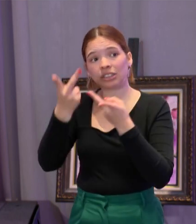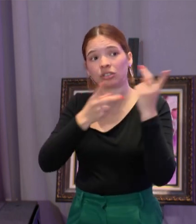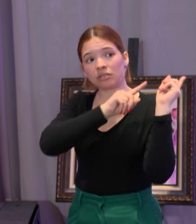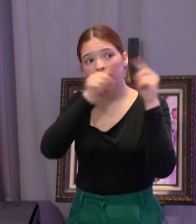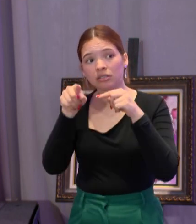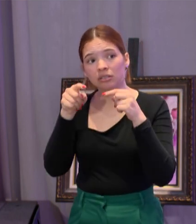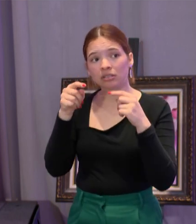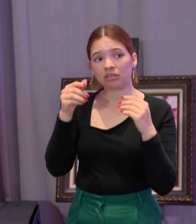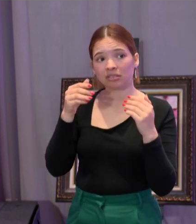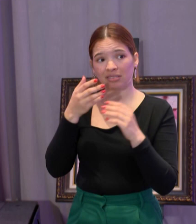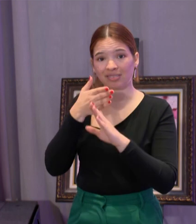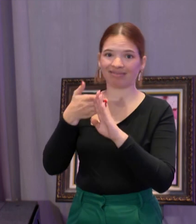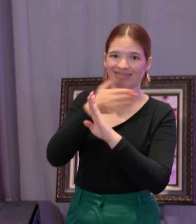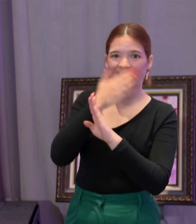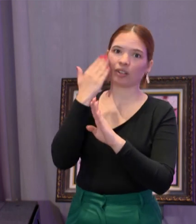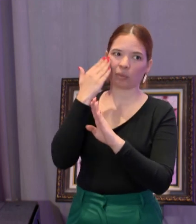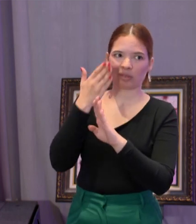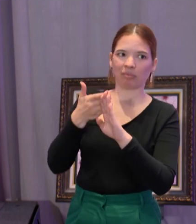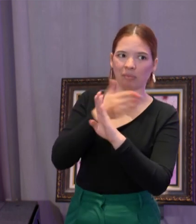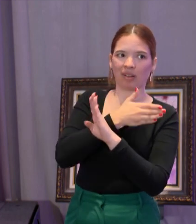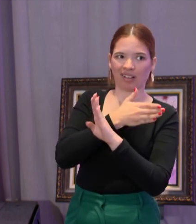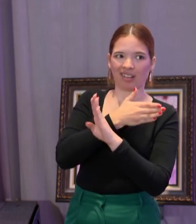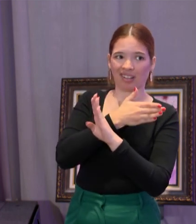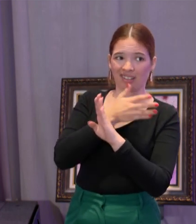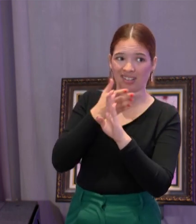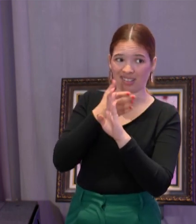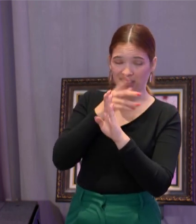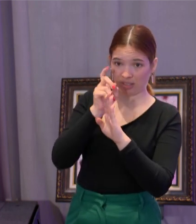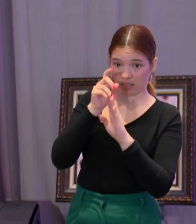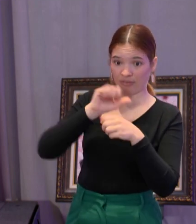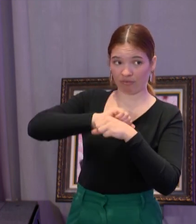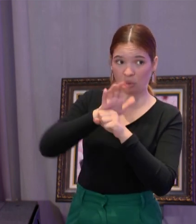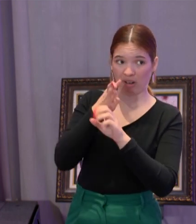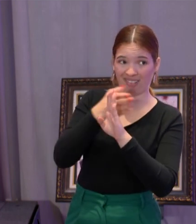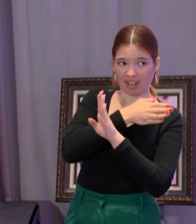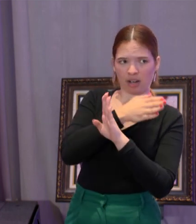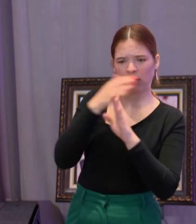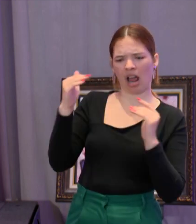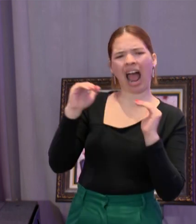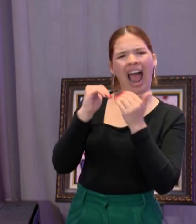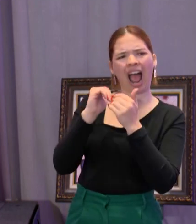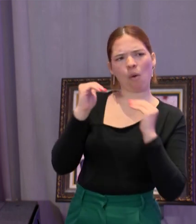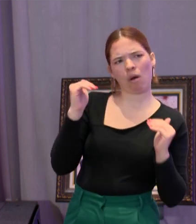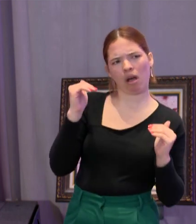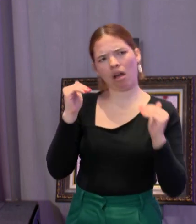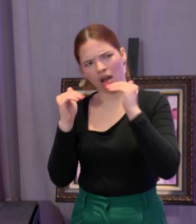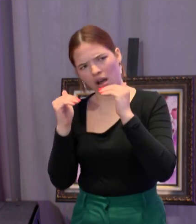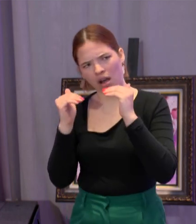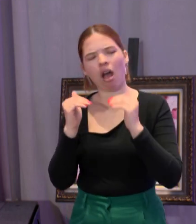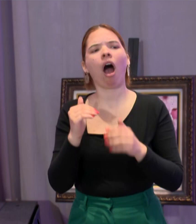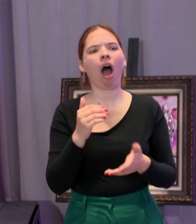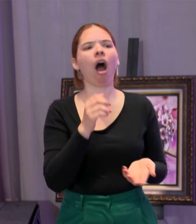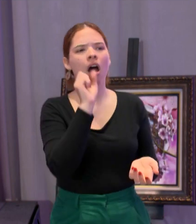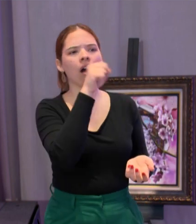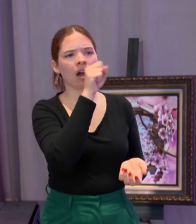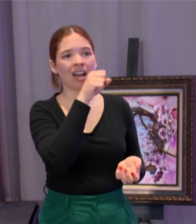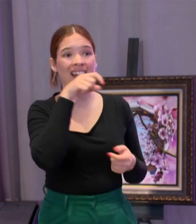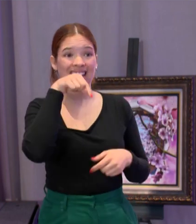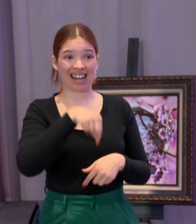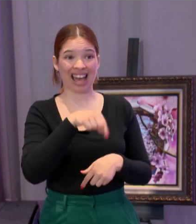WILL BRING TOURISM BACK TO LEVELS -- SO, OBVIOUSLY WE'VE BEEN AROUND FOR, THIS IS THE 96th